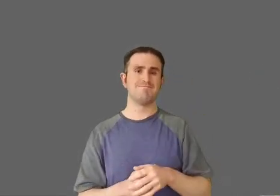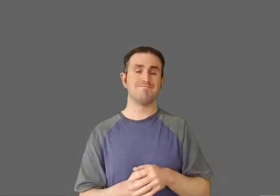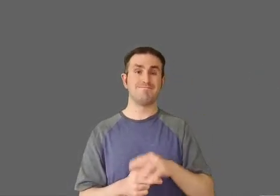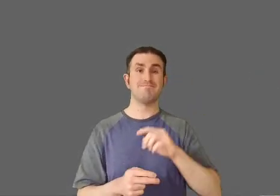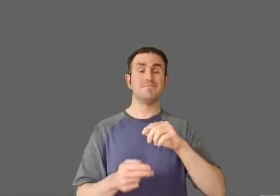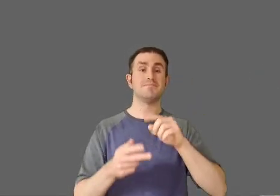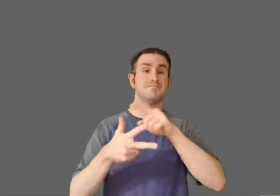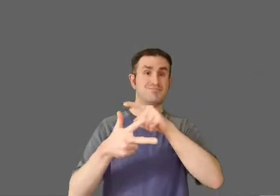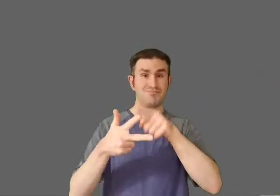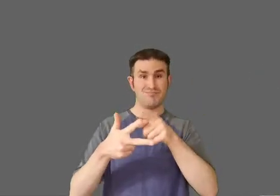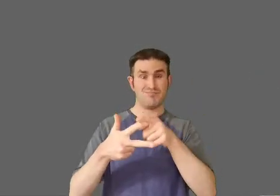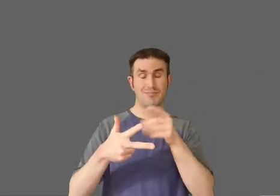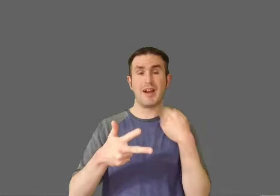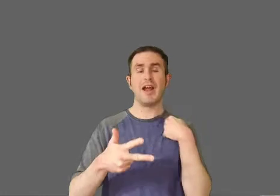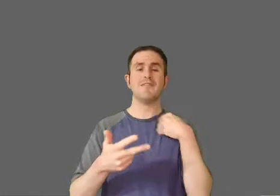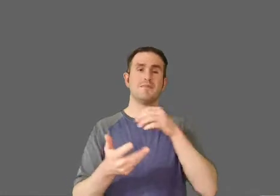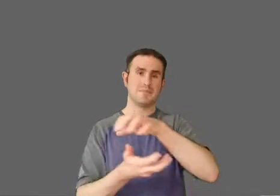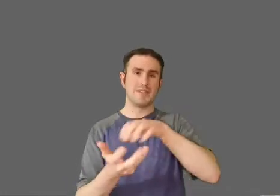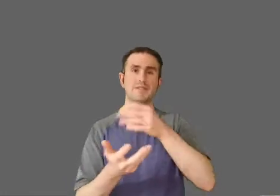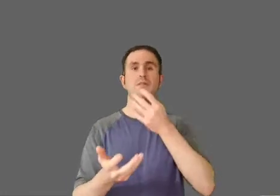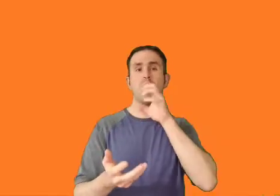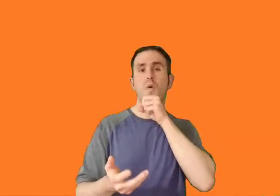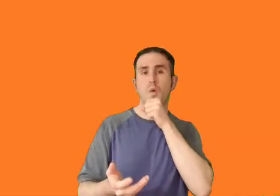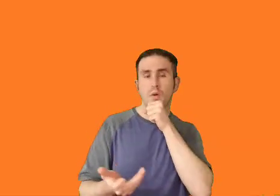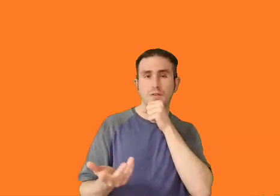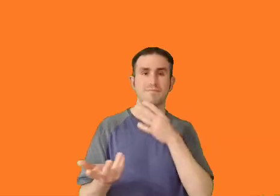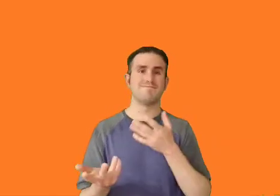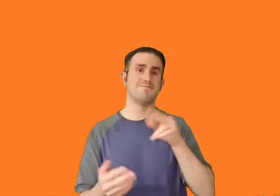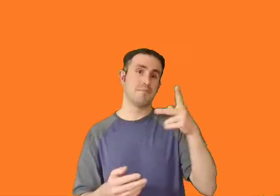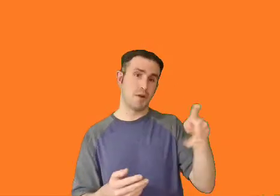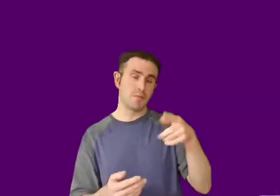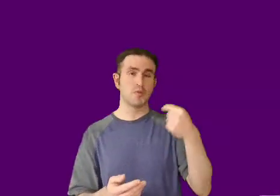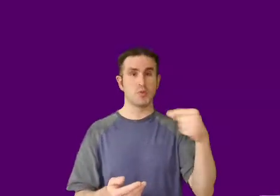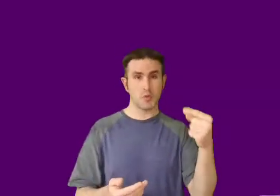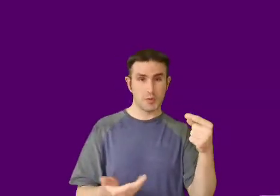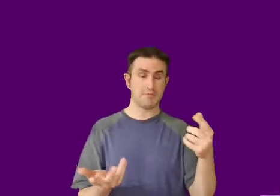secondaries, where you mix the two. So, you get your orange, purple, and green.